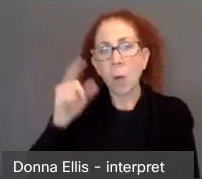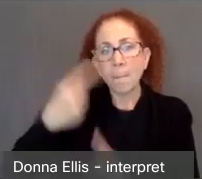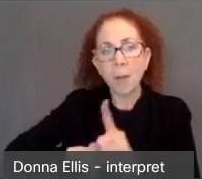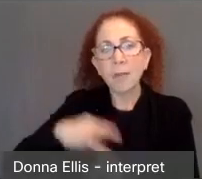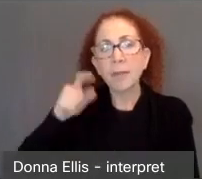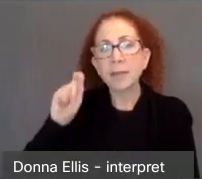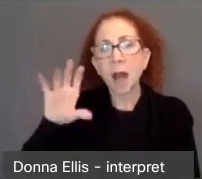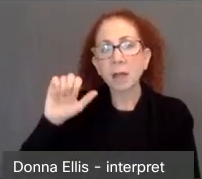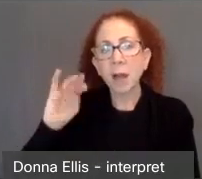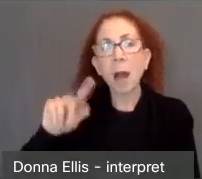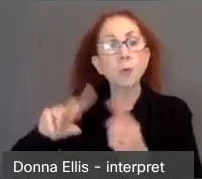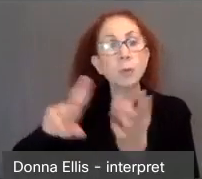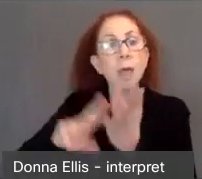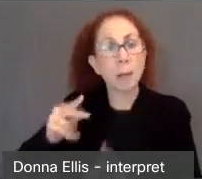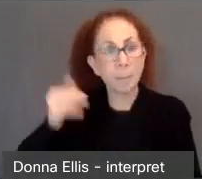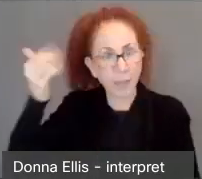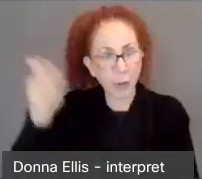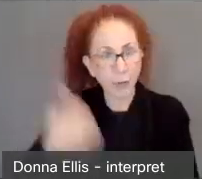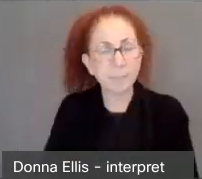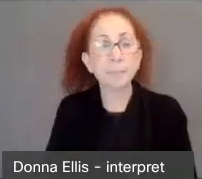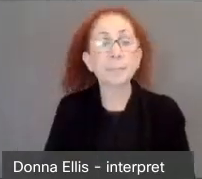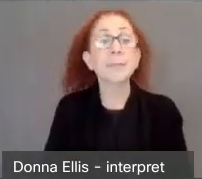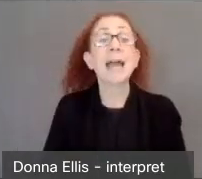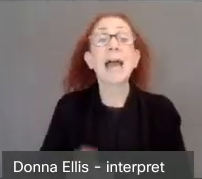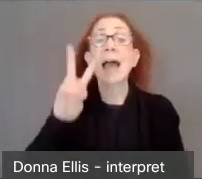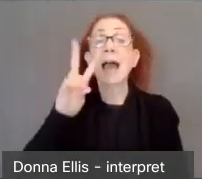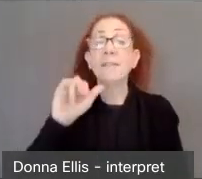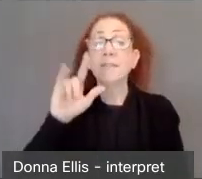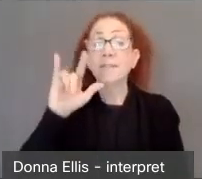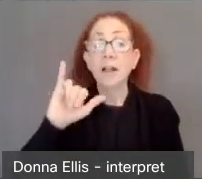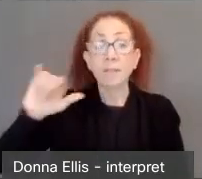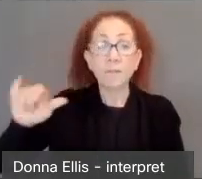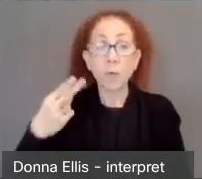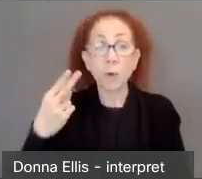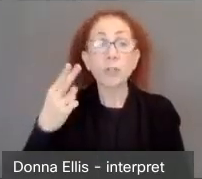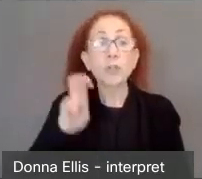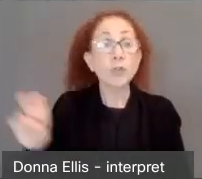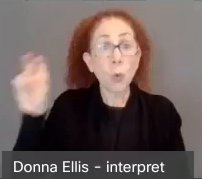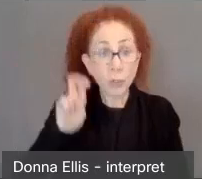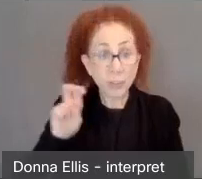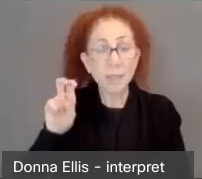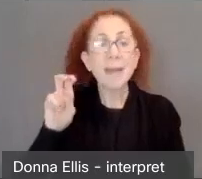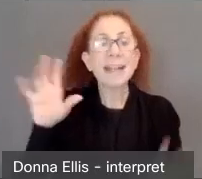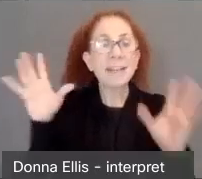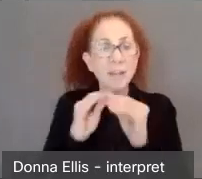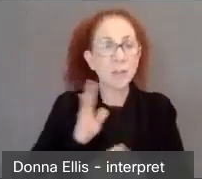up and the Valley Forge Tourism and Convention Board will also be running a similar program from